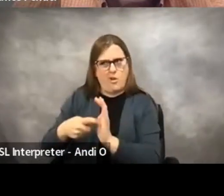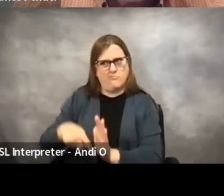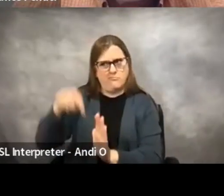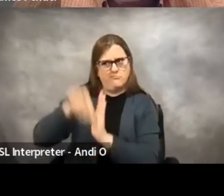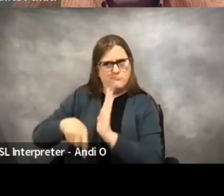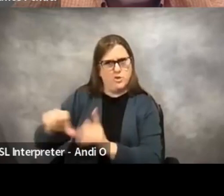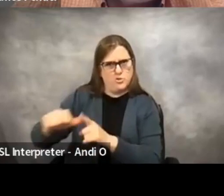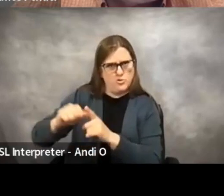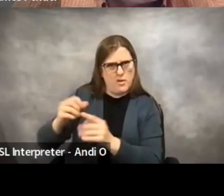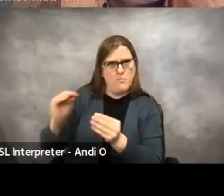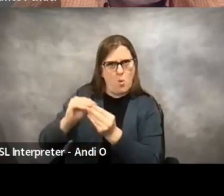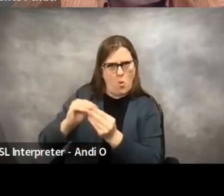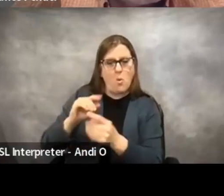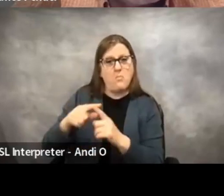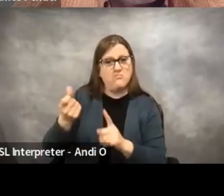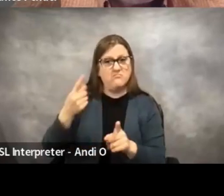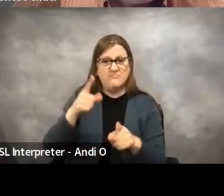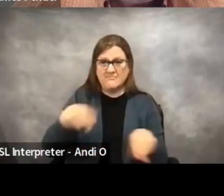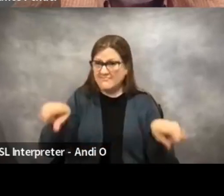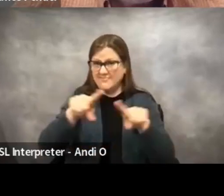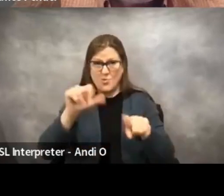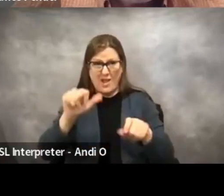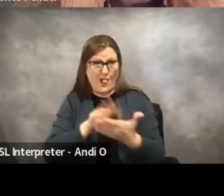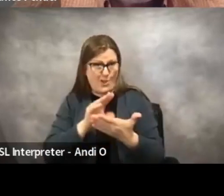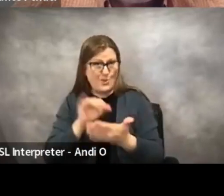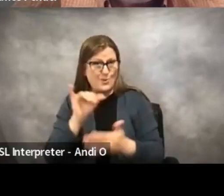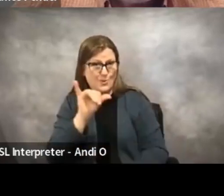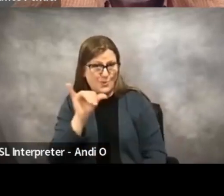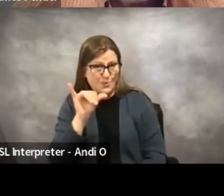guarantee you, anyone on the call could learn to do the first level screening.